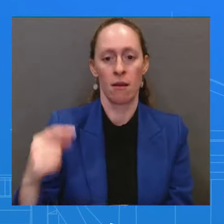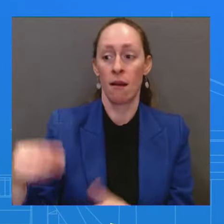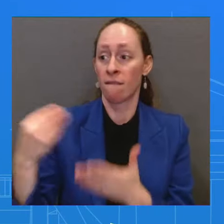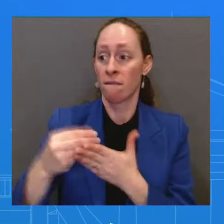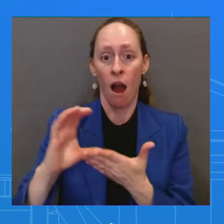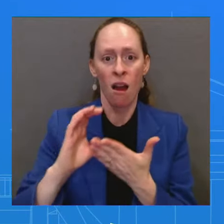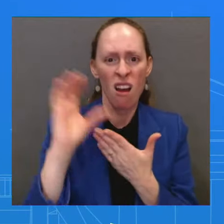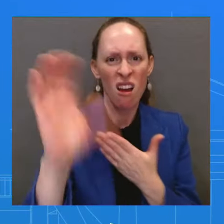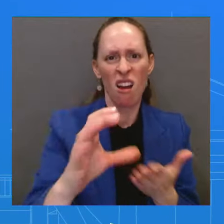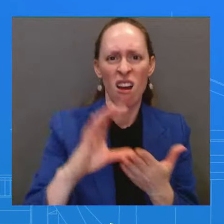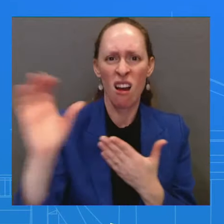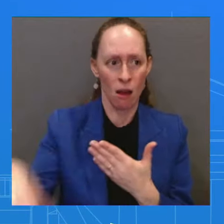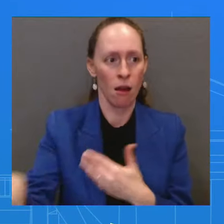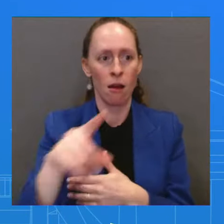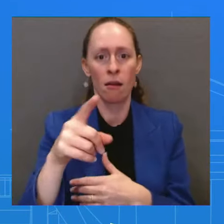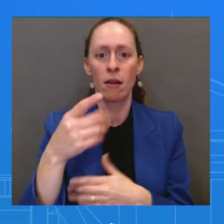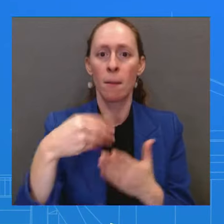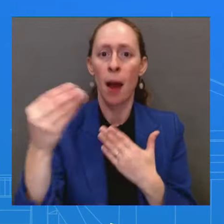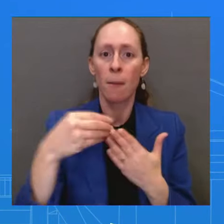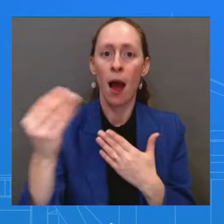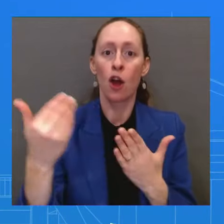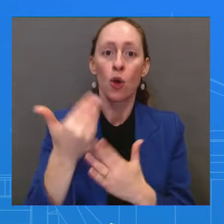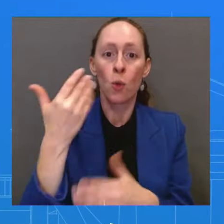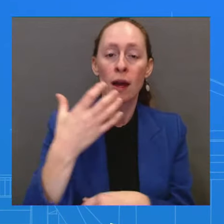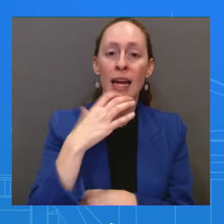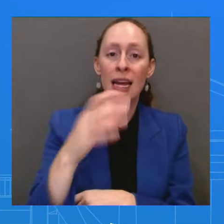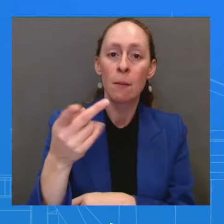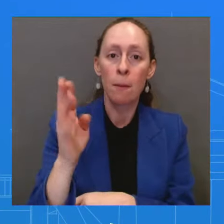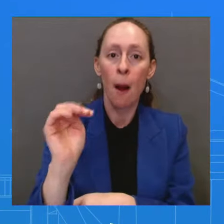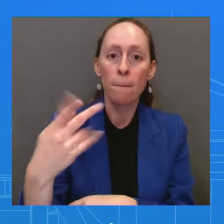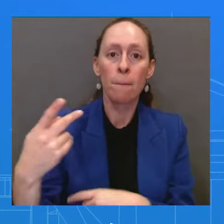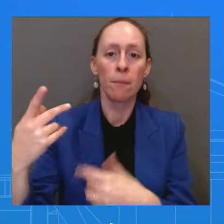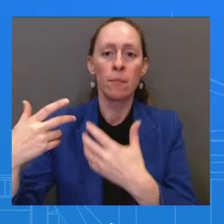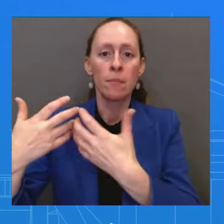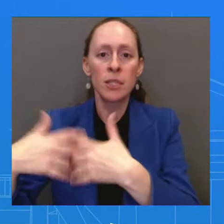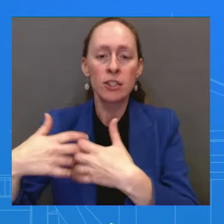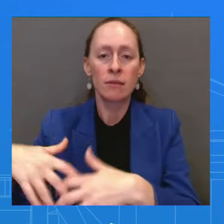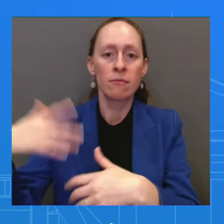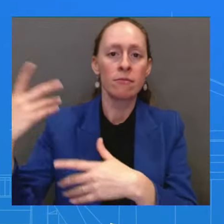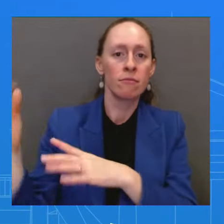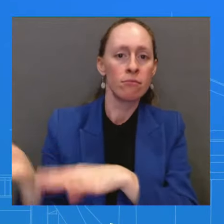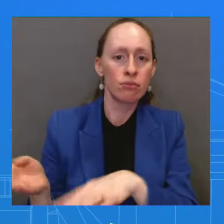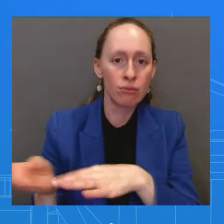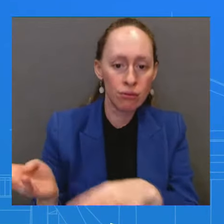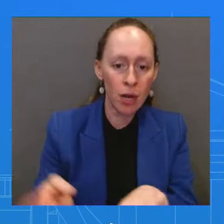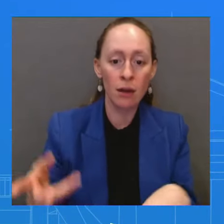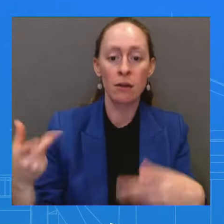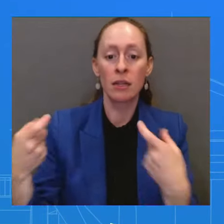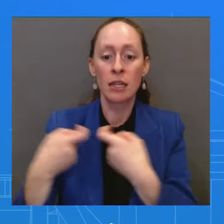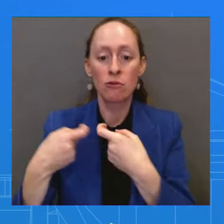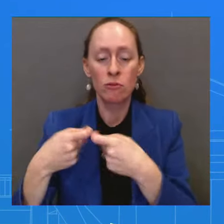grid; deploy tens of millions more from the DPA to stand up solar manufacturing and source critical materials for EVs;